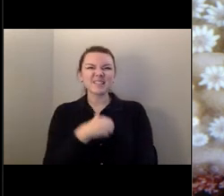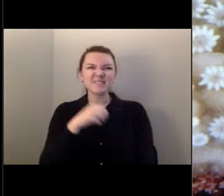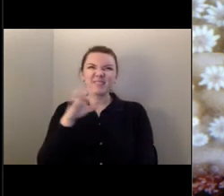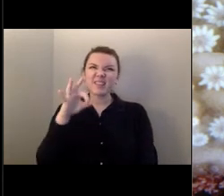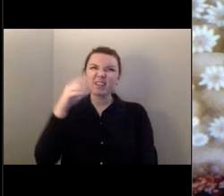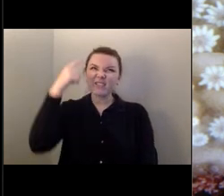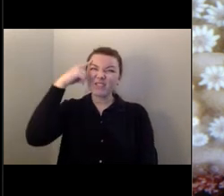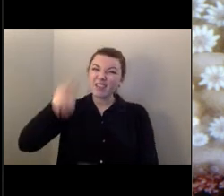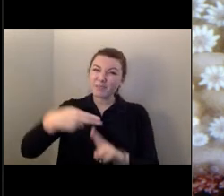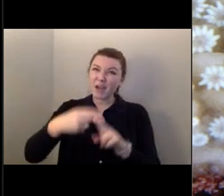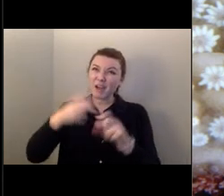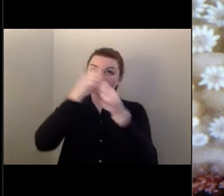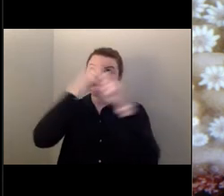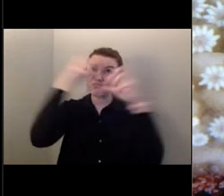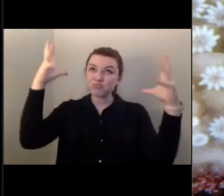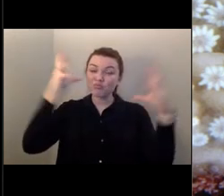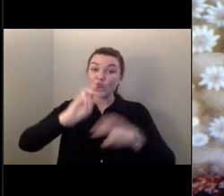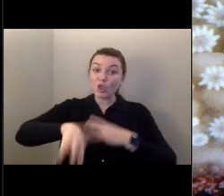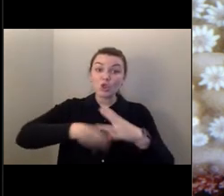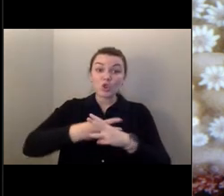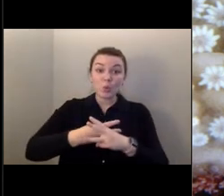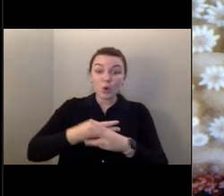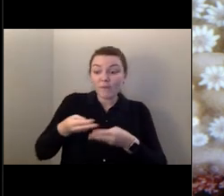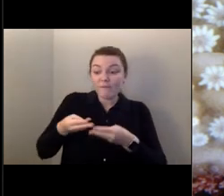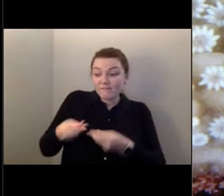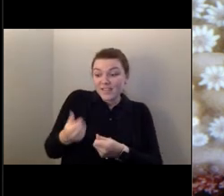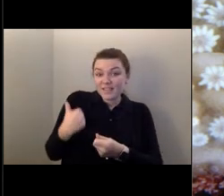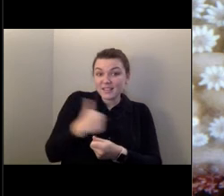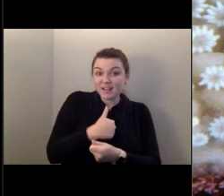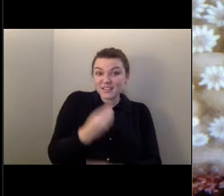The land feeds us. Safely doesn't feed us.